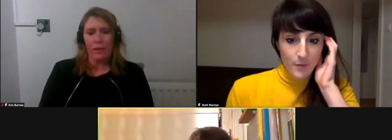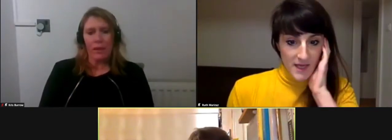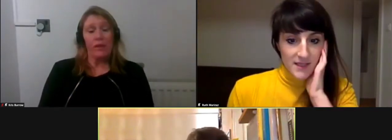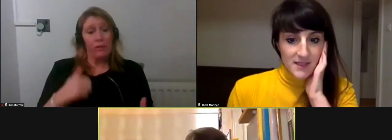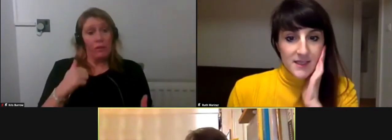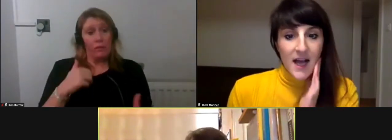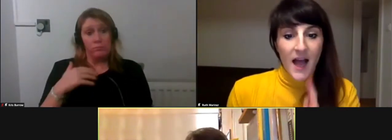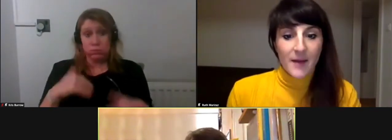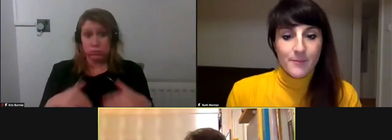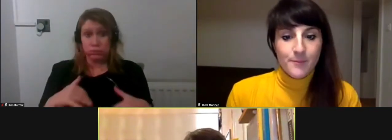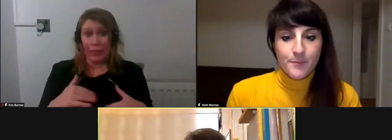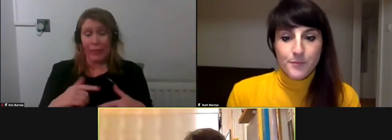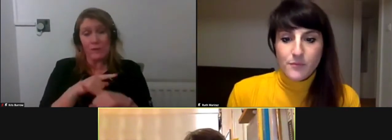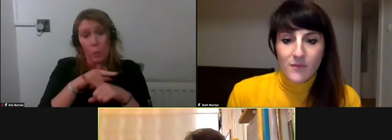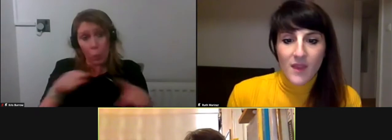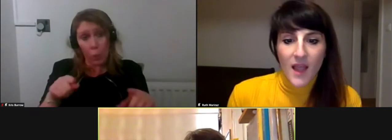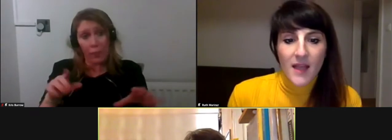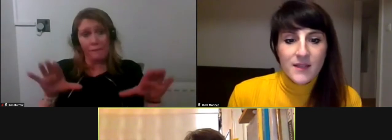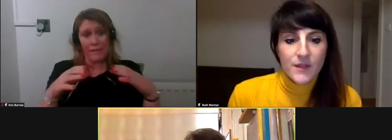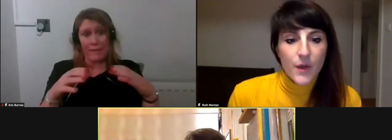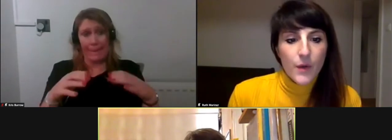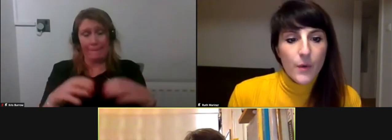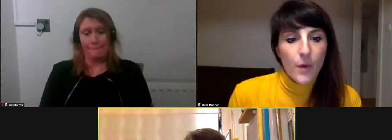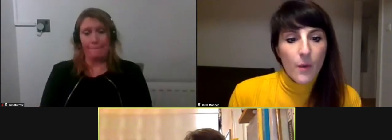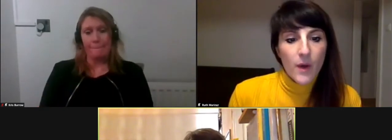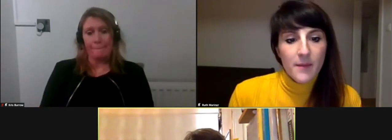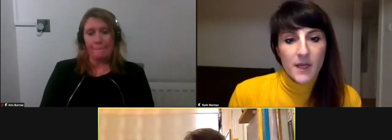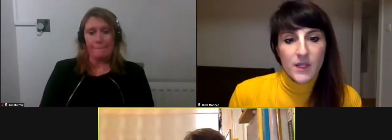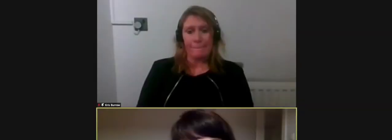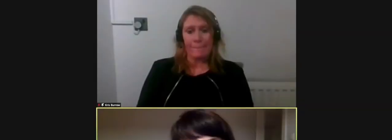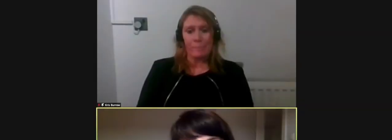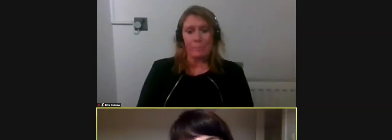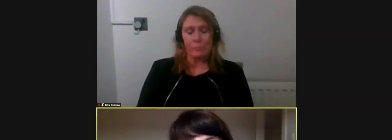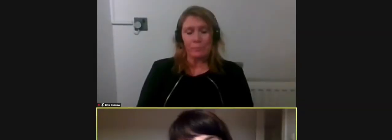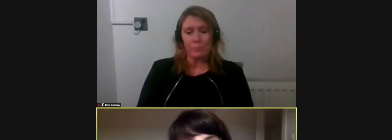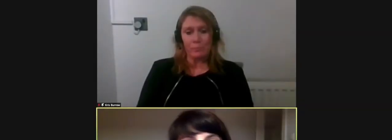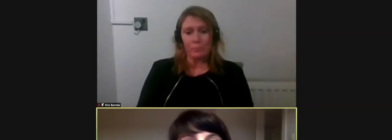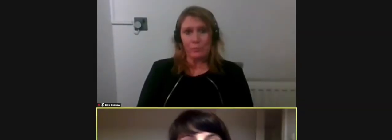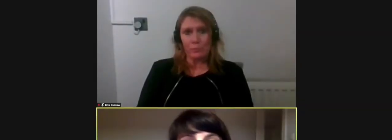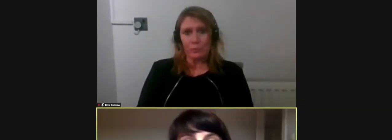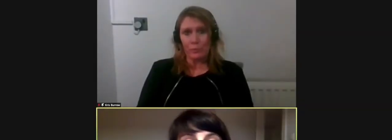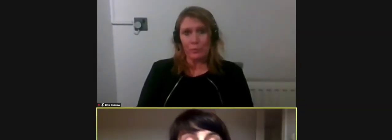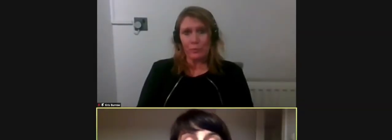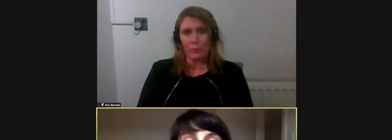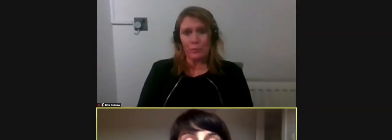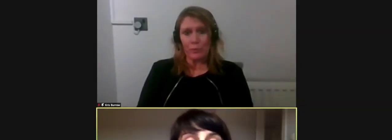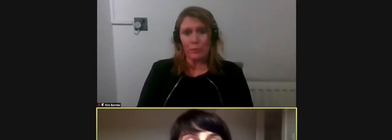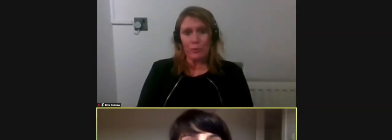everybody. What I'm going to do now is just kind of facilitate a little bit of